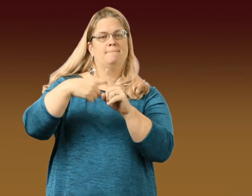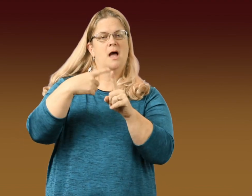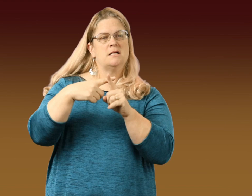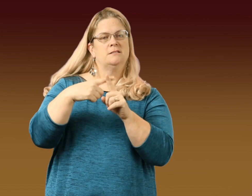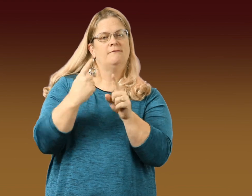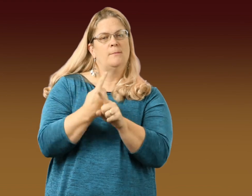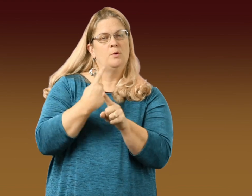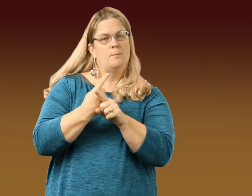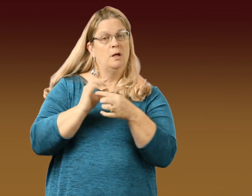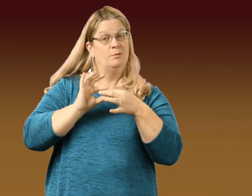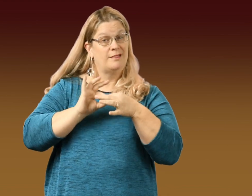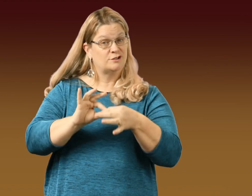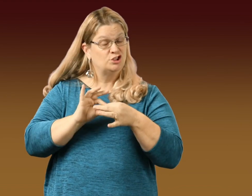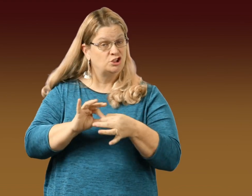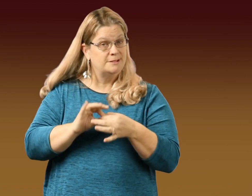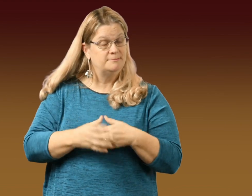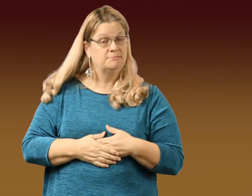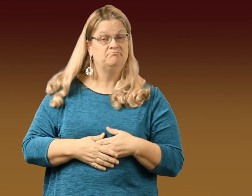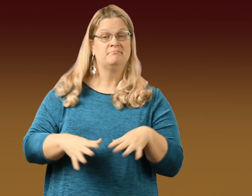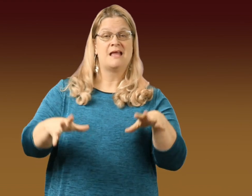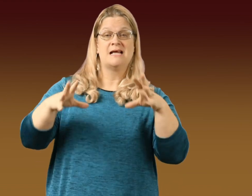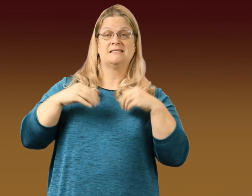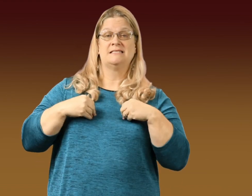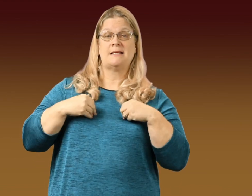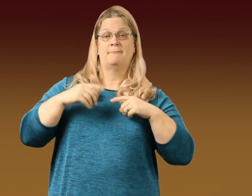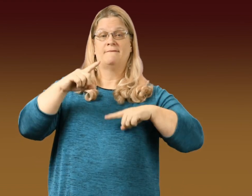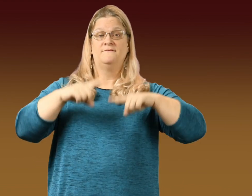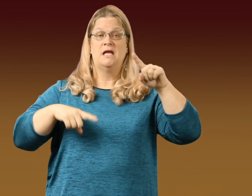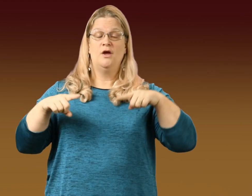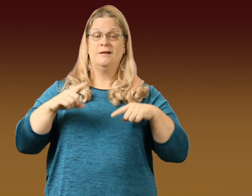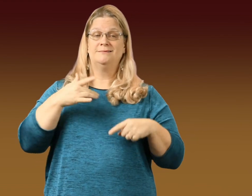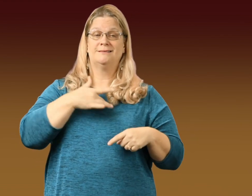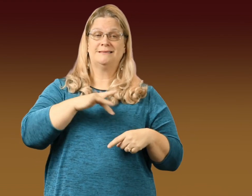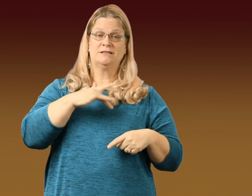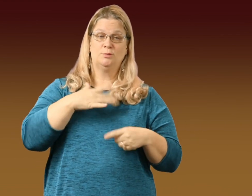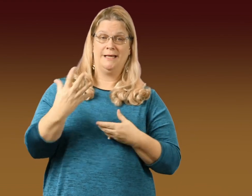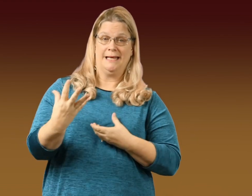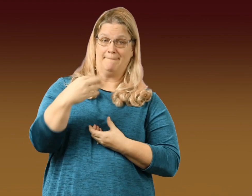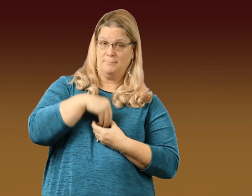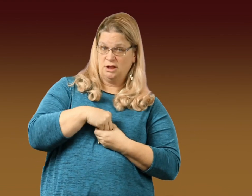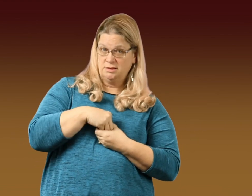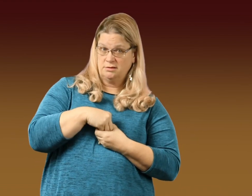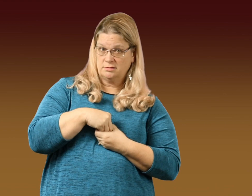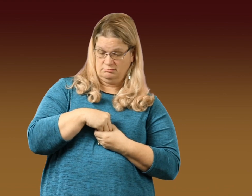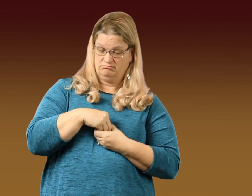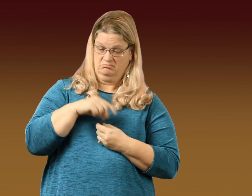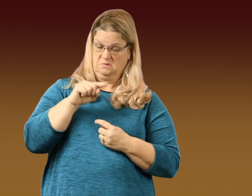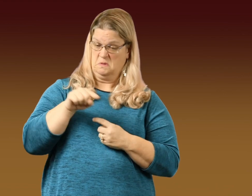have positive and appropriate relationships, accepting various sensory inputs.